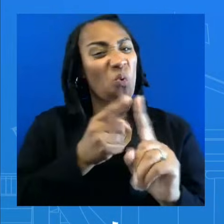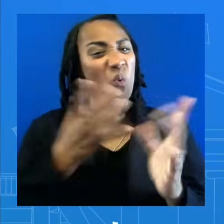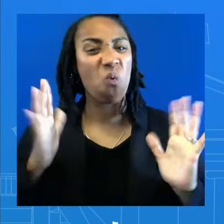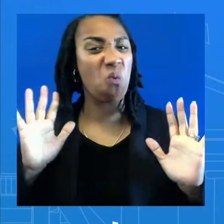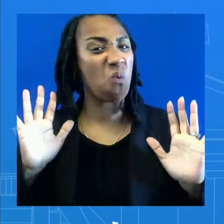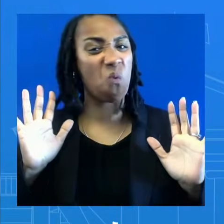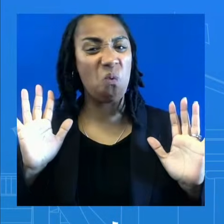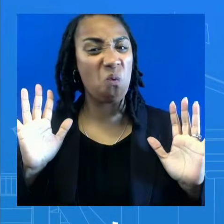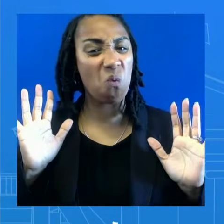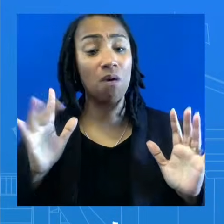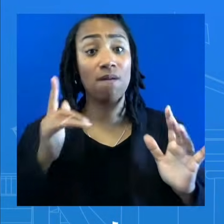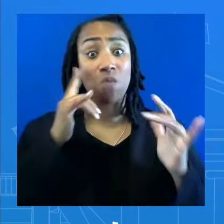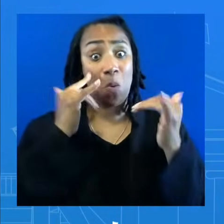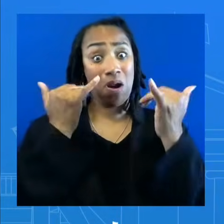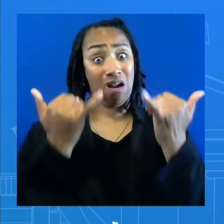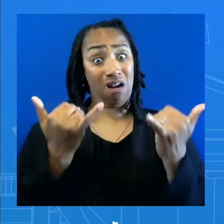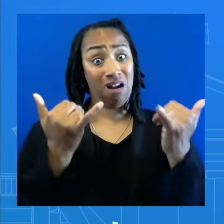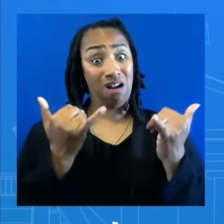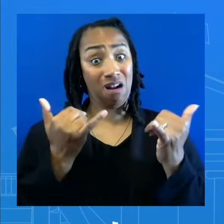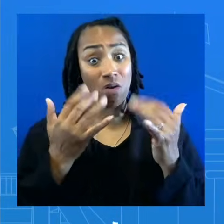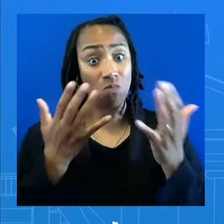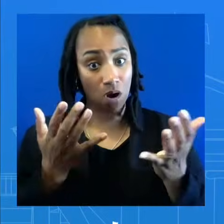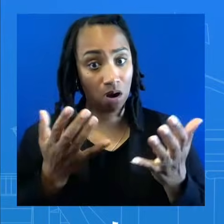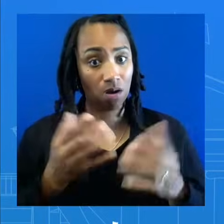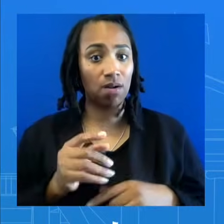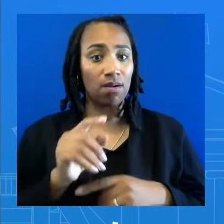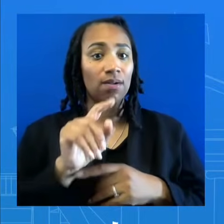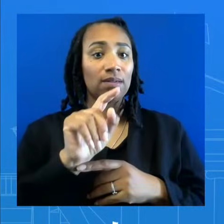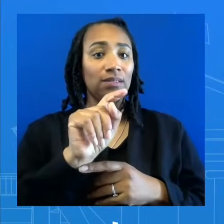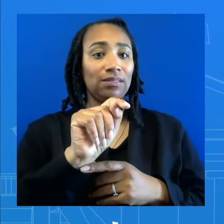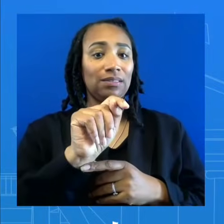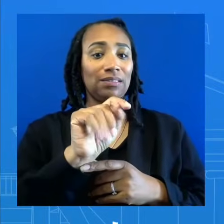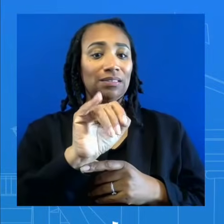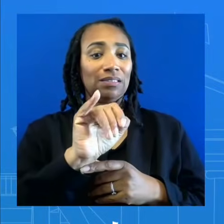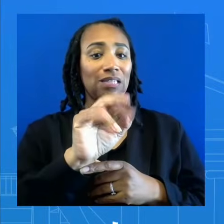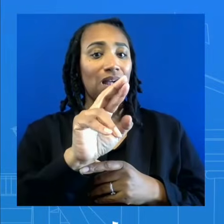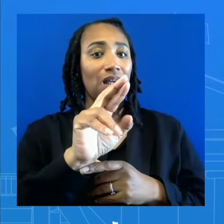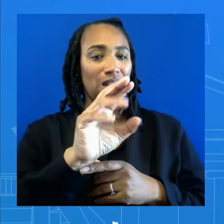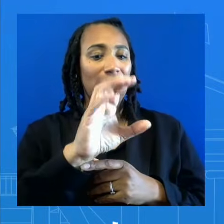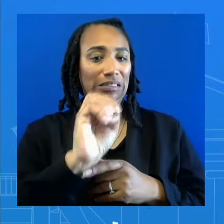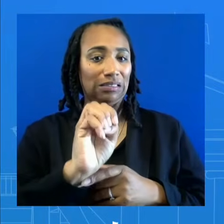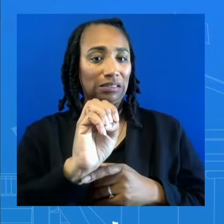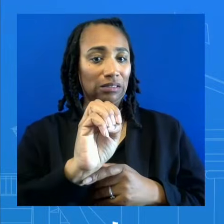and his whereabouts and his condition to develop any kind of policy options in terms of getting him home.